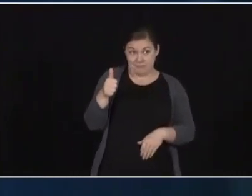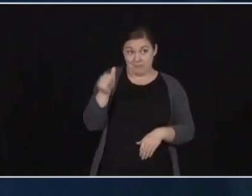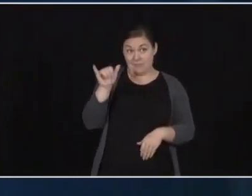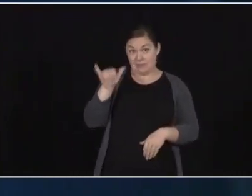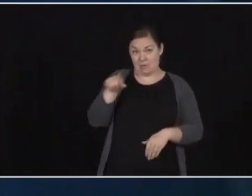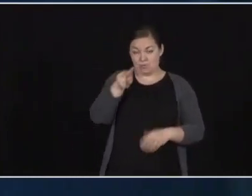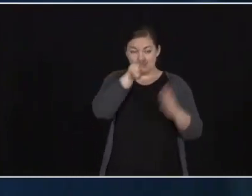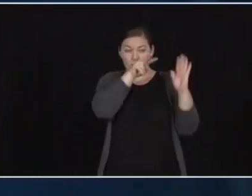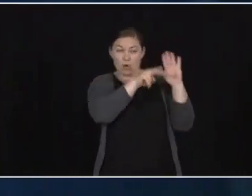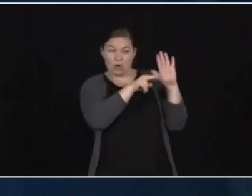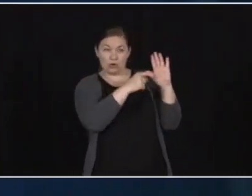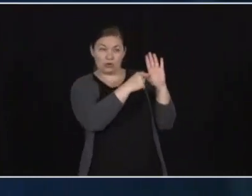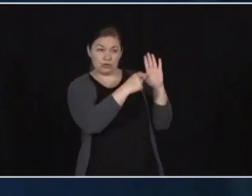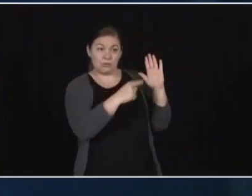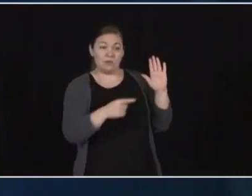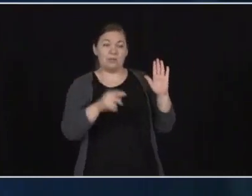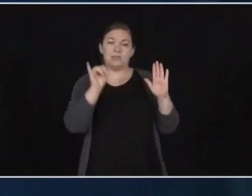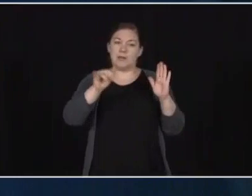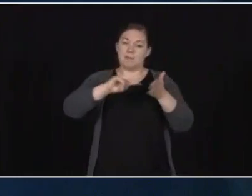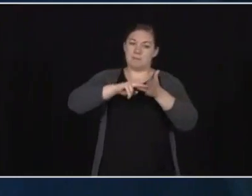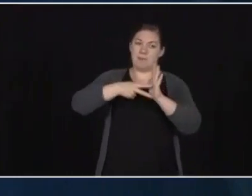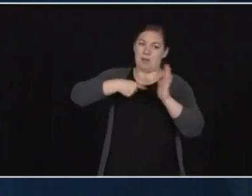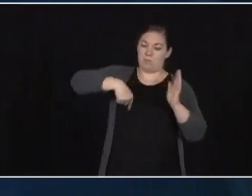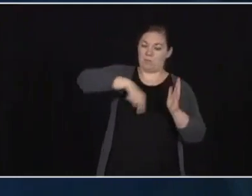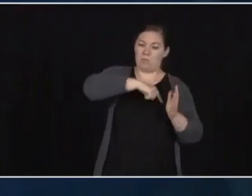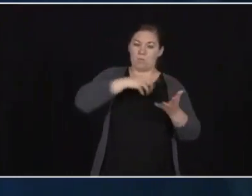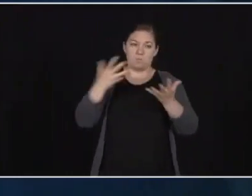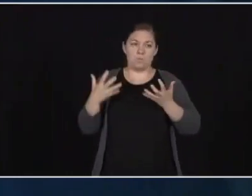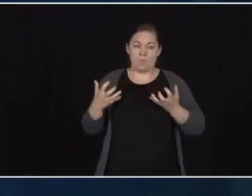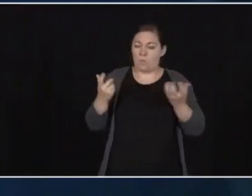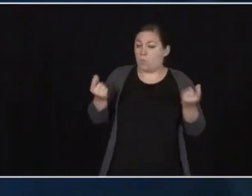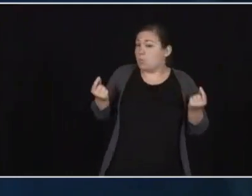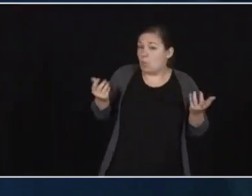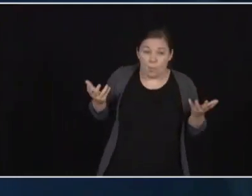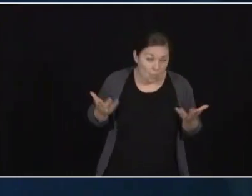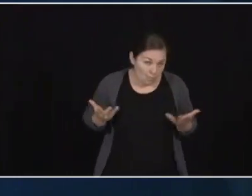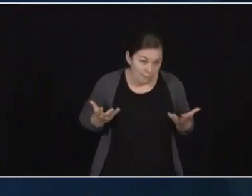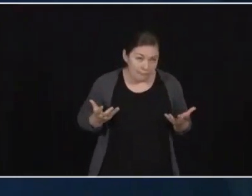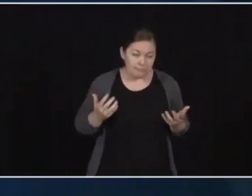I think we have articulated all of those. But it is making sure we are able to have the